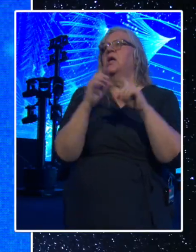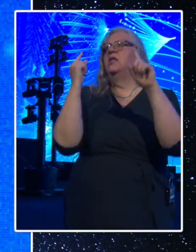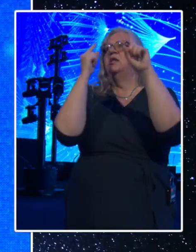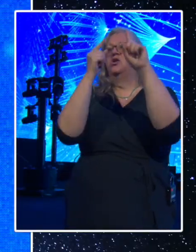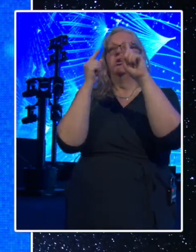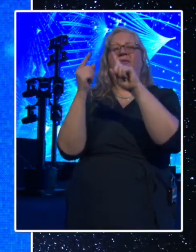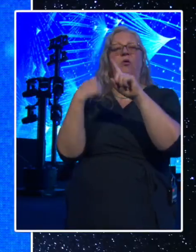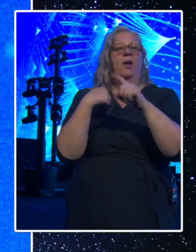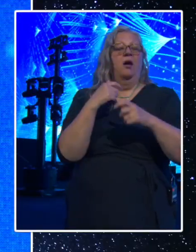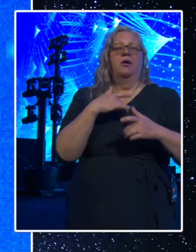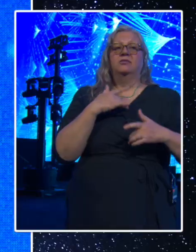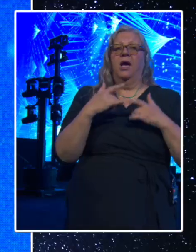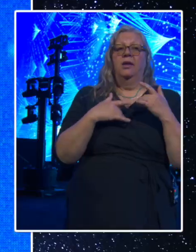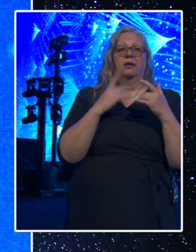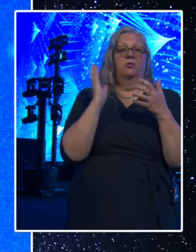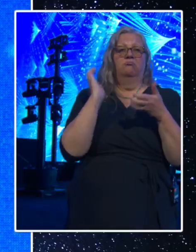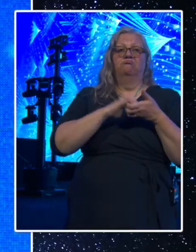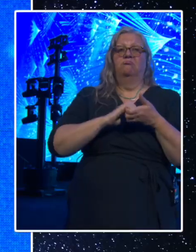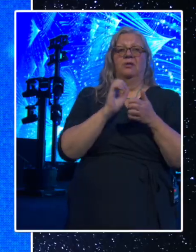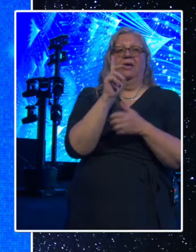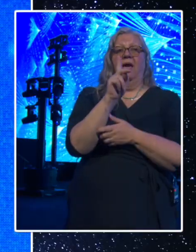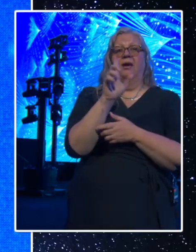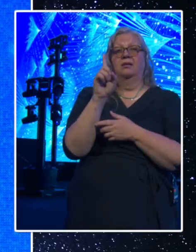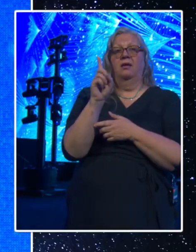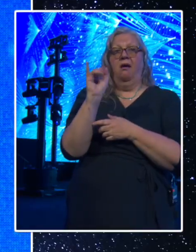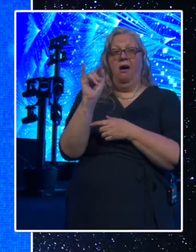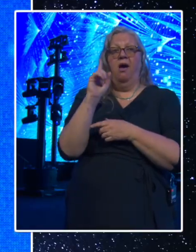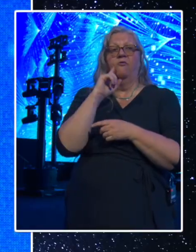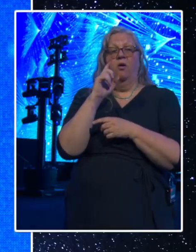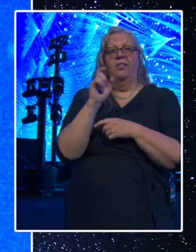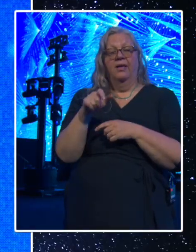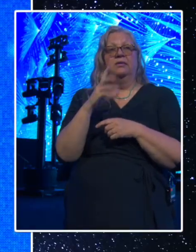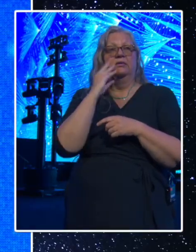And we are very excited to partner with KDDI on this journey.